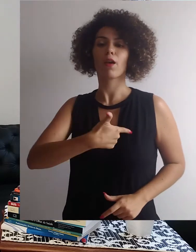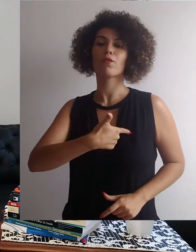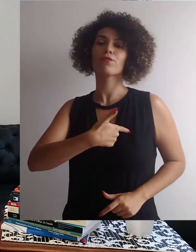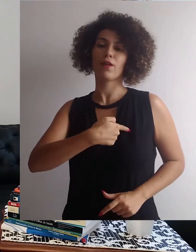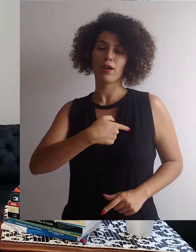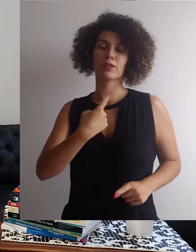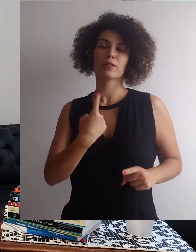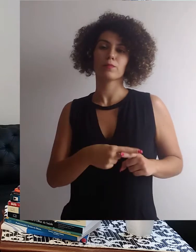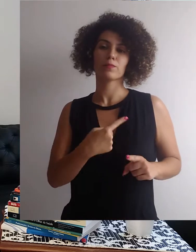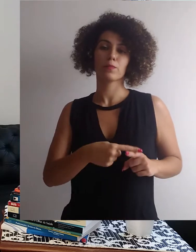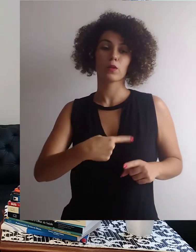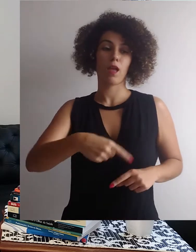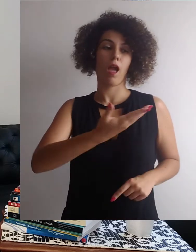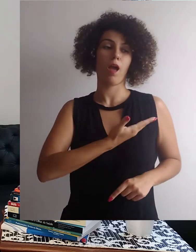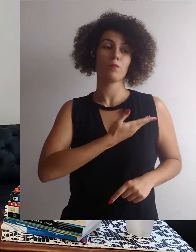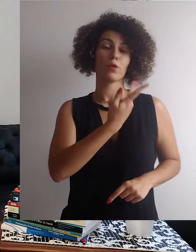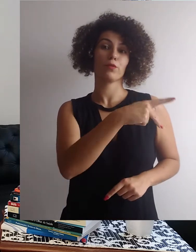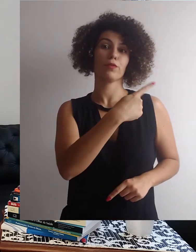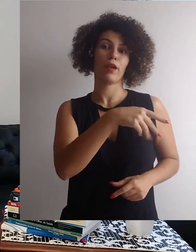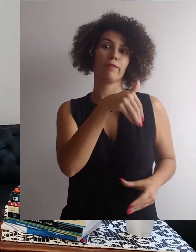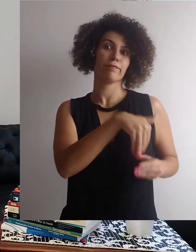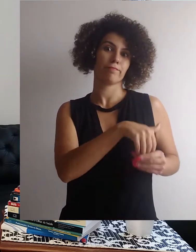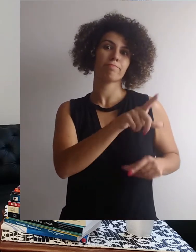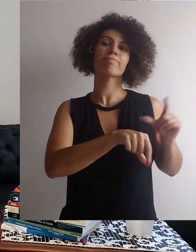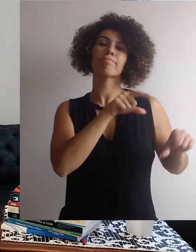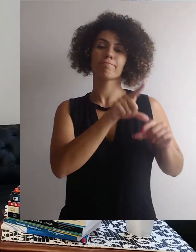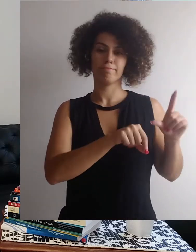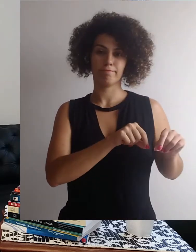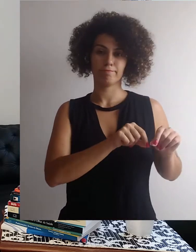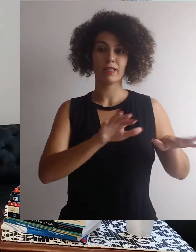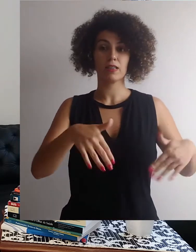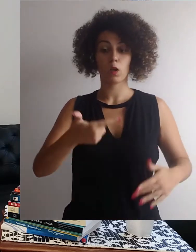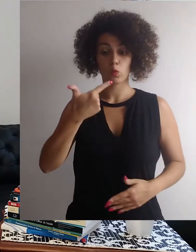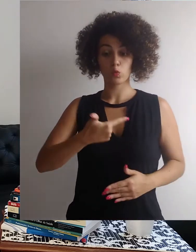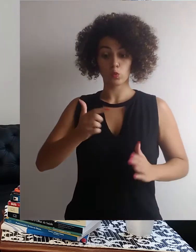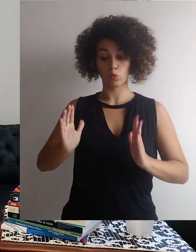unsurprisingly, was elected, as the vote was indirect, and made by the very interventors he